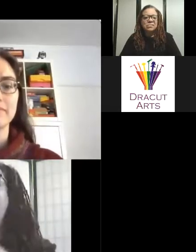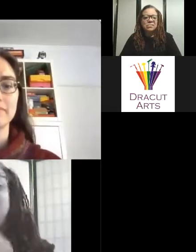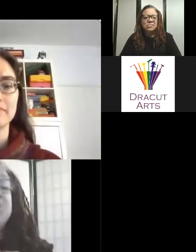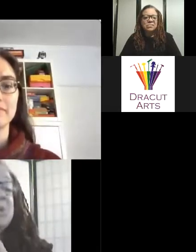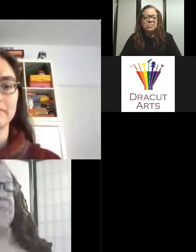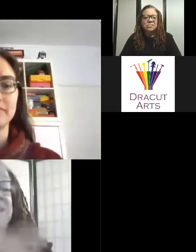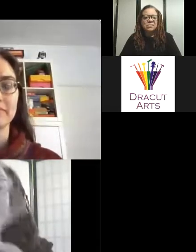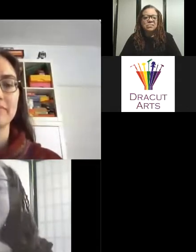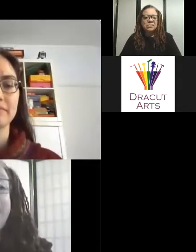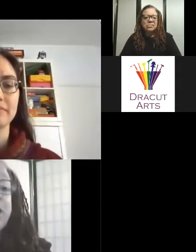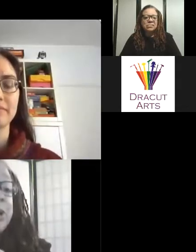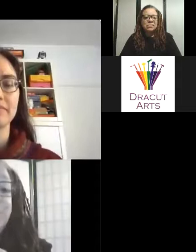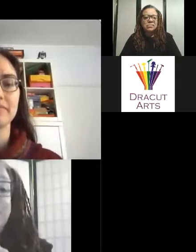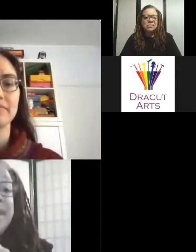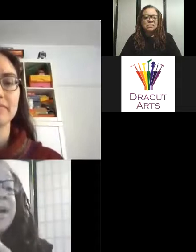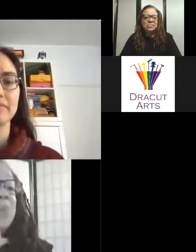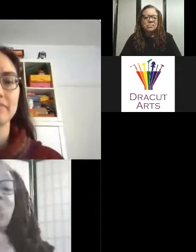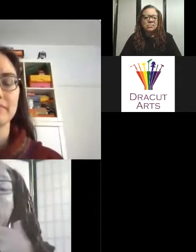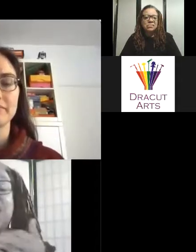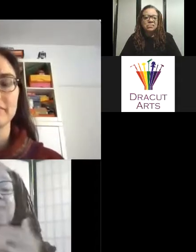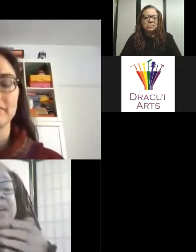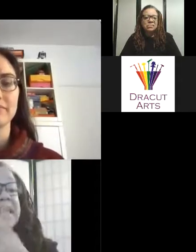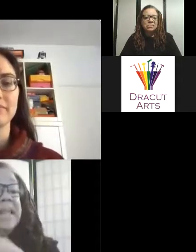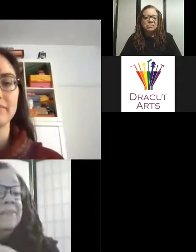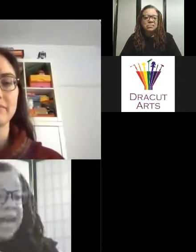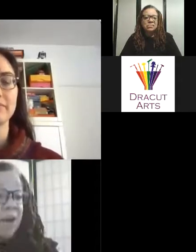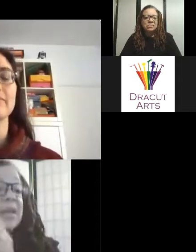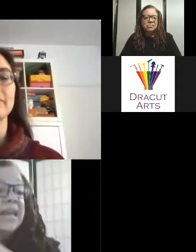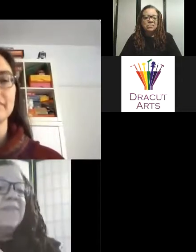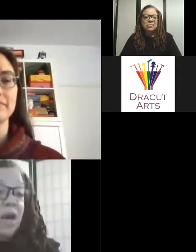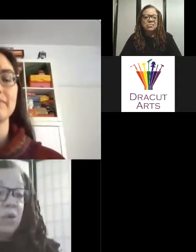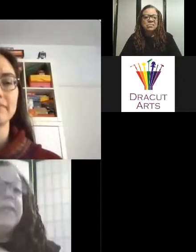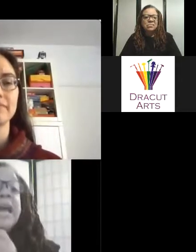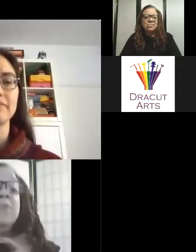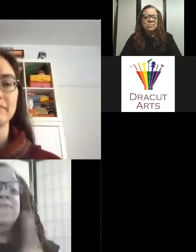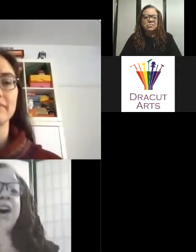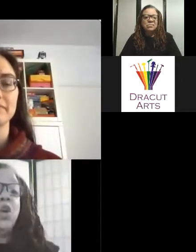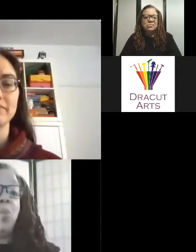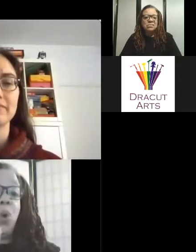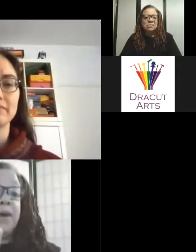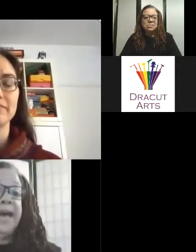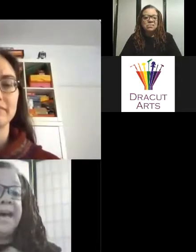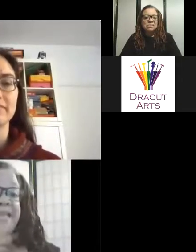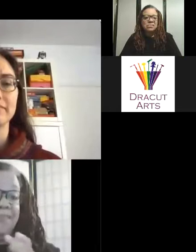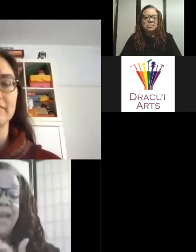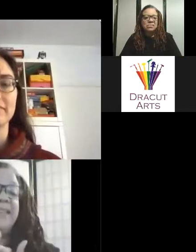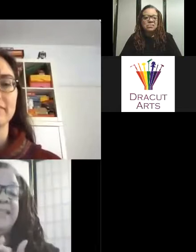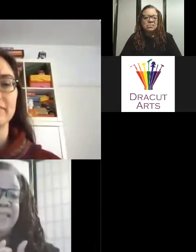and leave out the stuff he leads out. That was my approach in Volume One. Um, so I ended up, I ended up reading the whole thing,